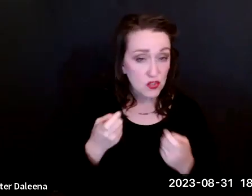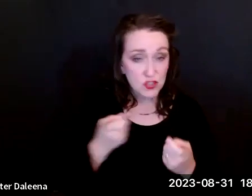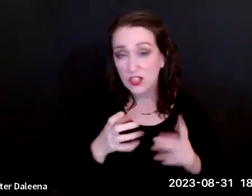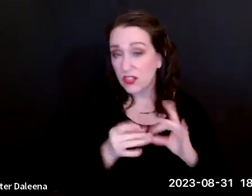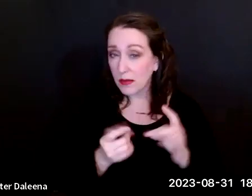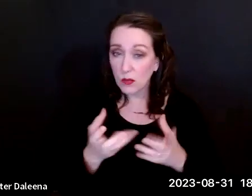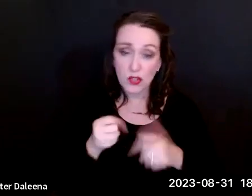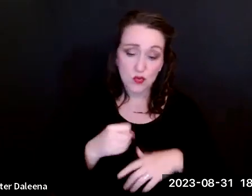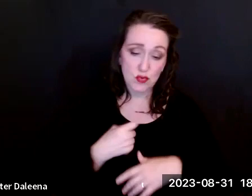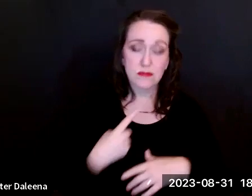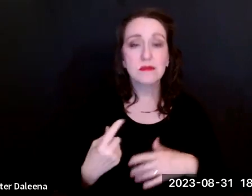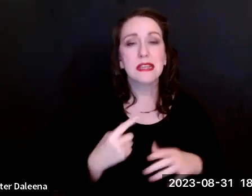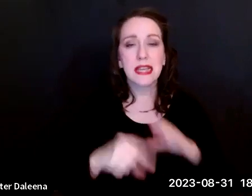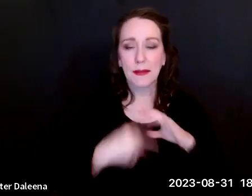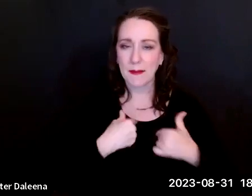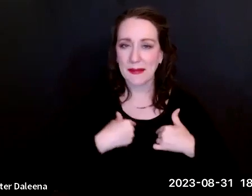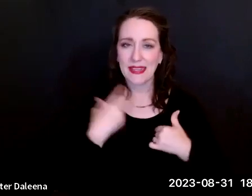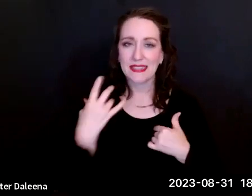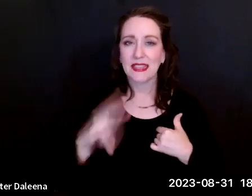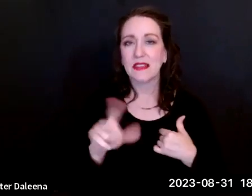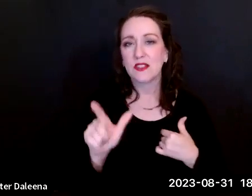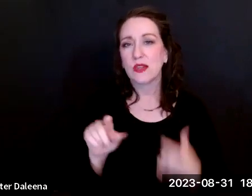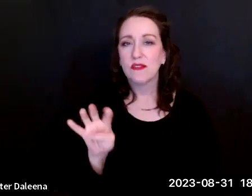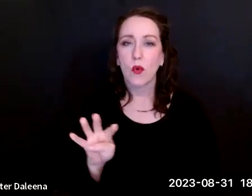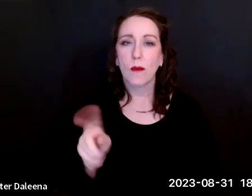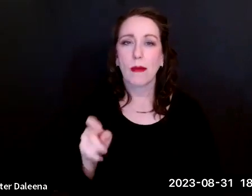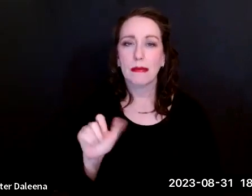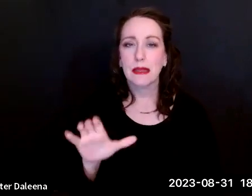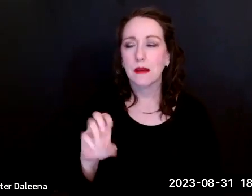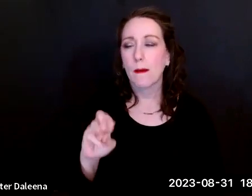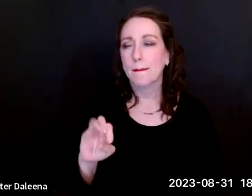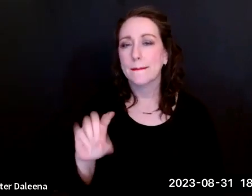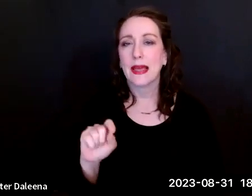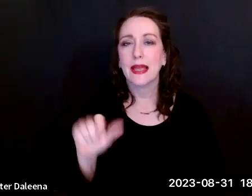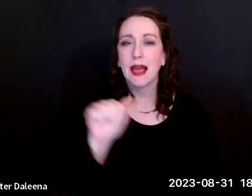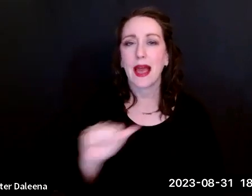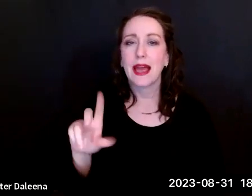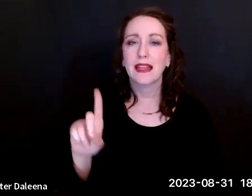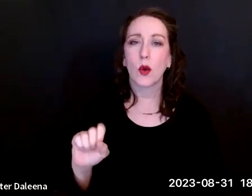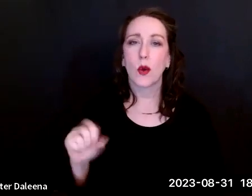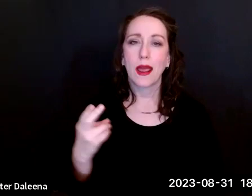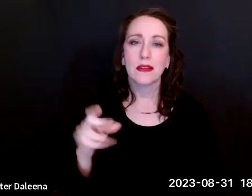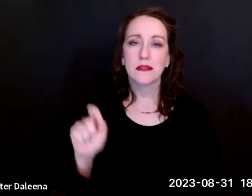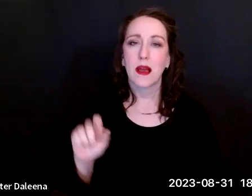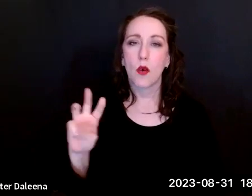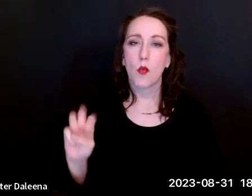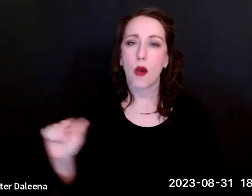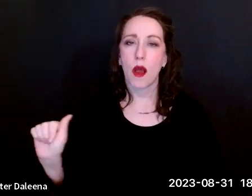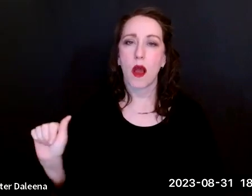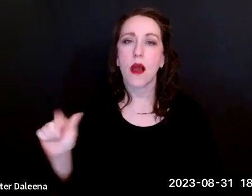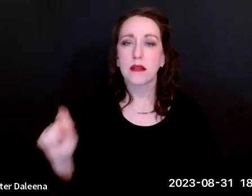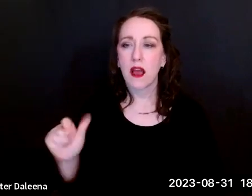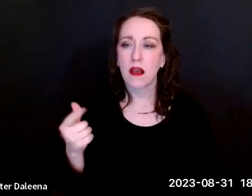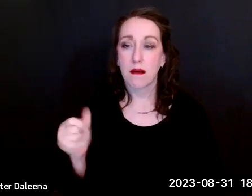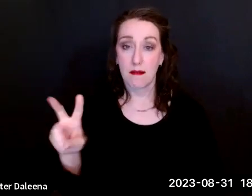send us please email me at 1724 public comment at doh.wa.gov and if you have specific questions